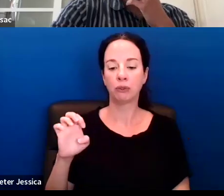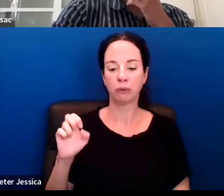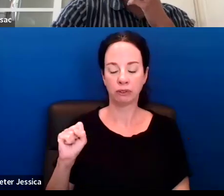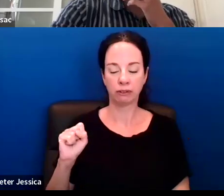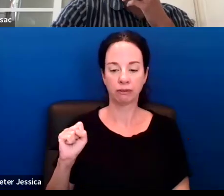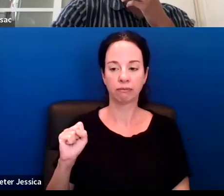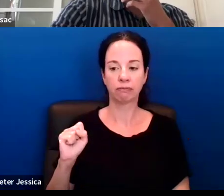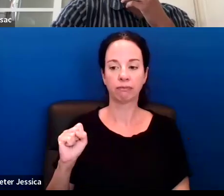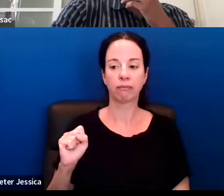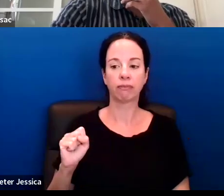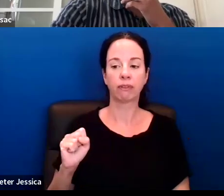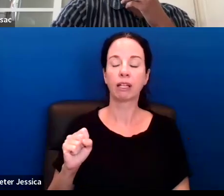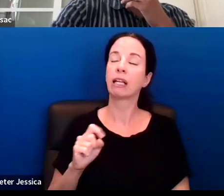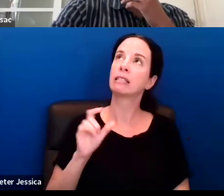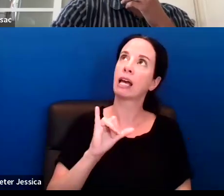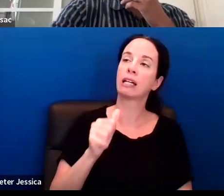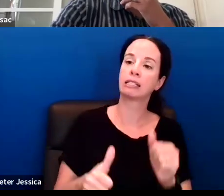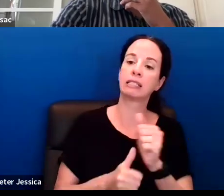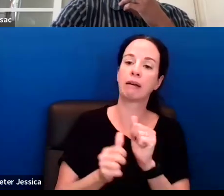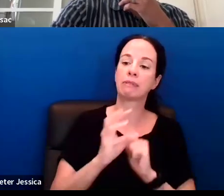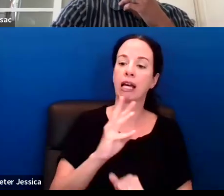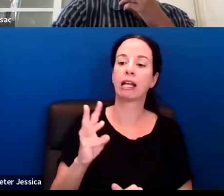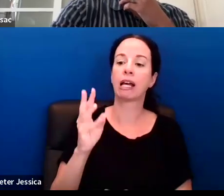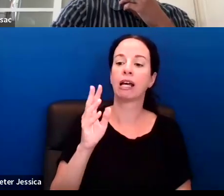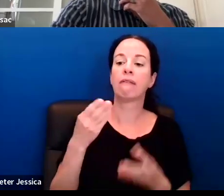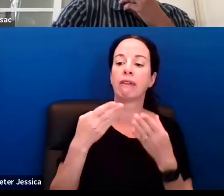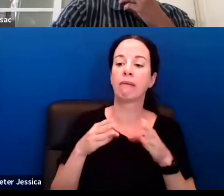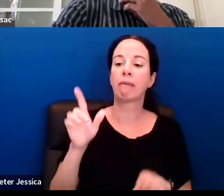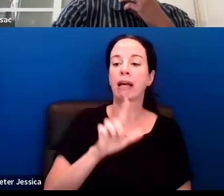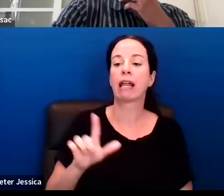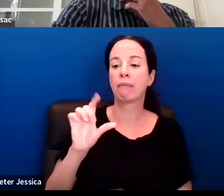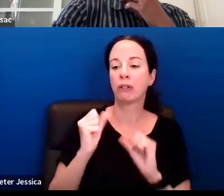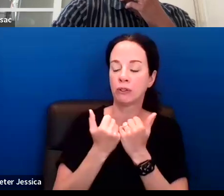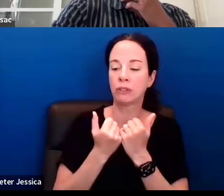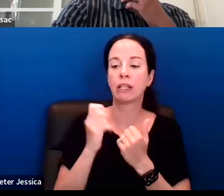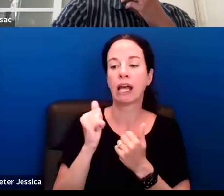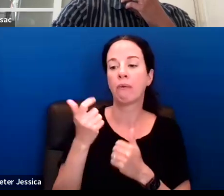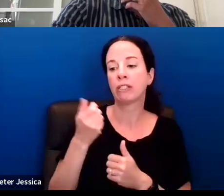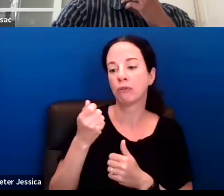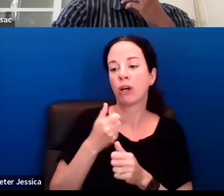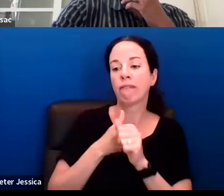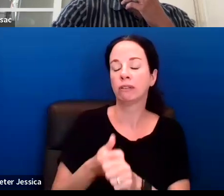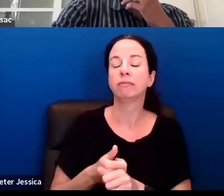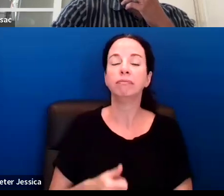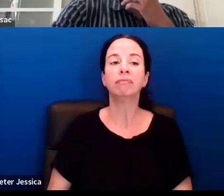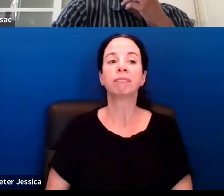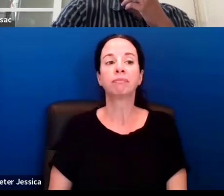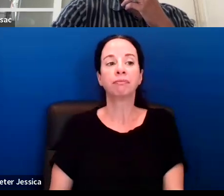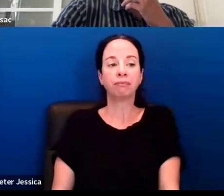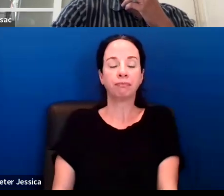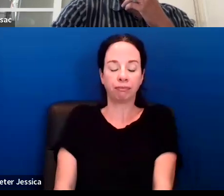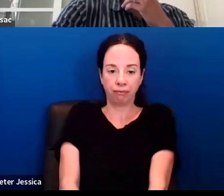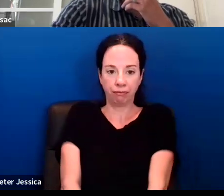It is a sub-site of the Public Library Association that we subscribe to, and so, to that end, we get